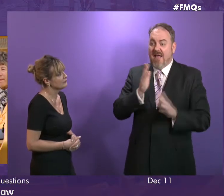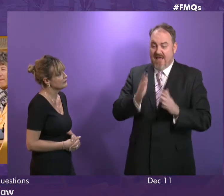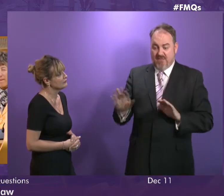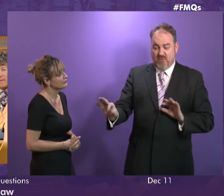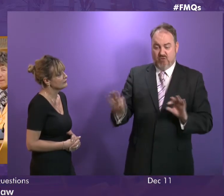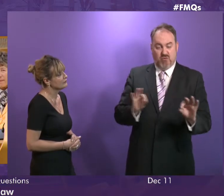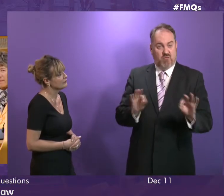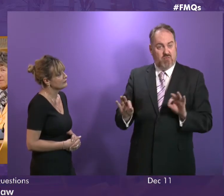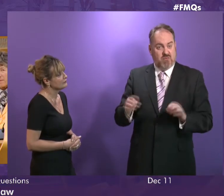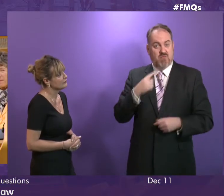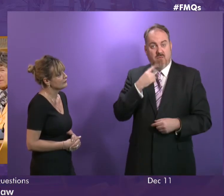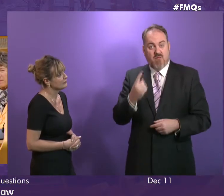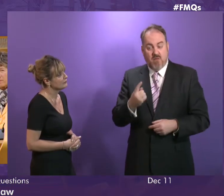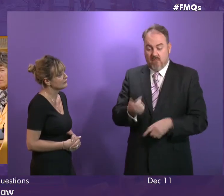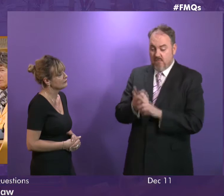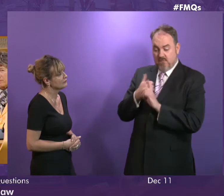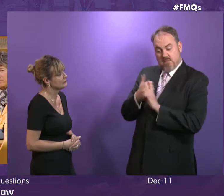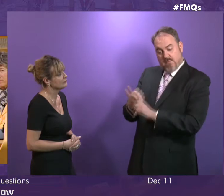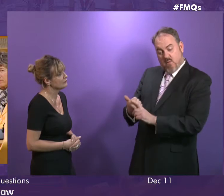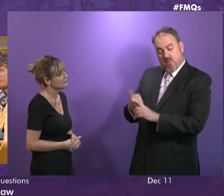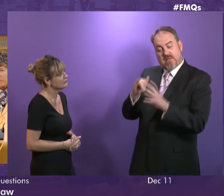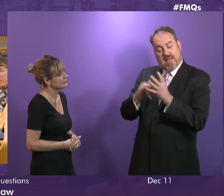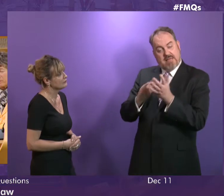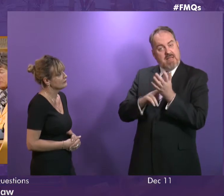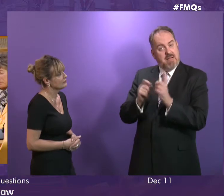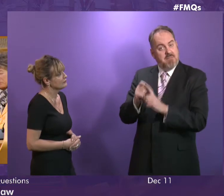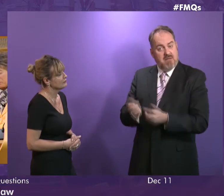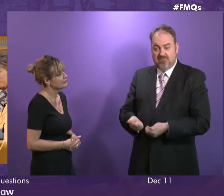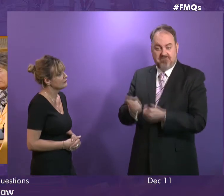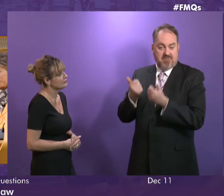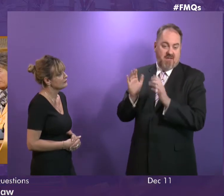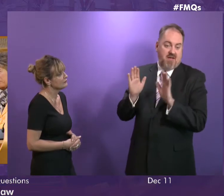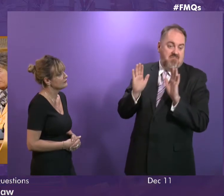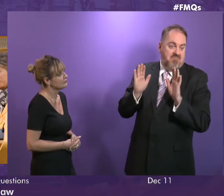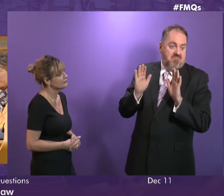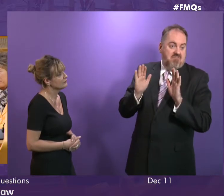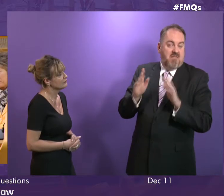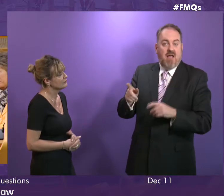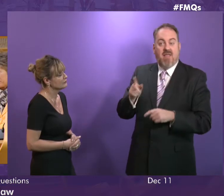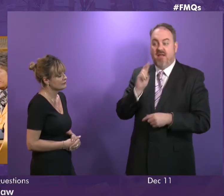They can support the SNP and, come Friday, see the First Minister hijacking every vote